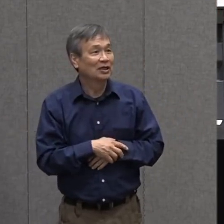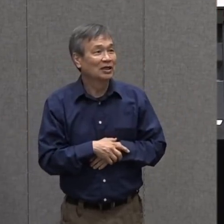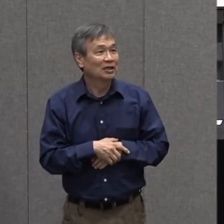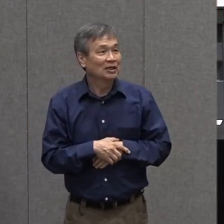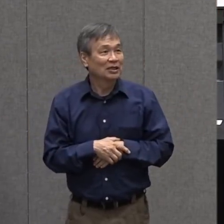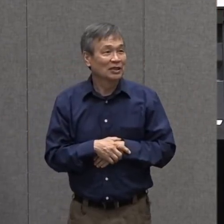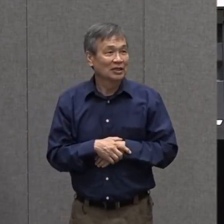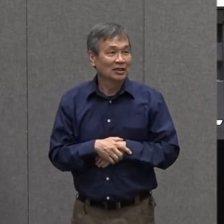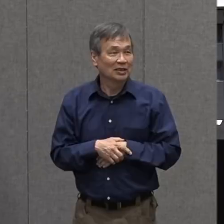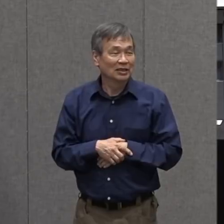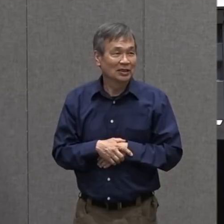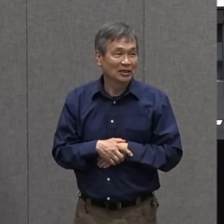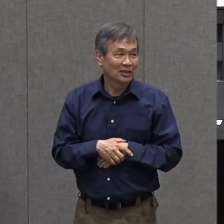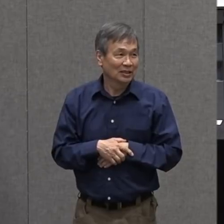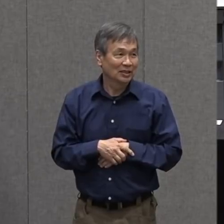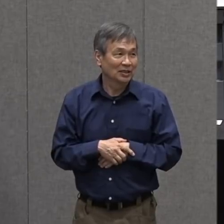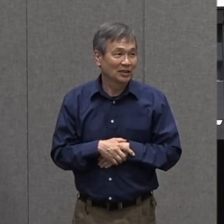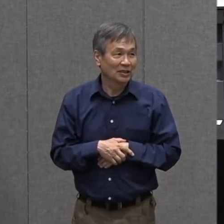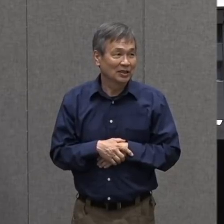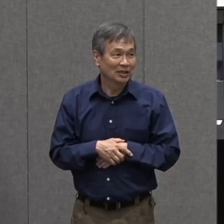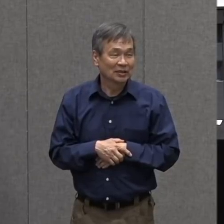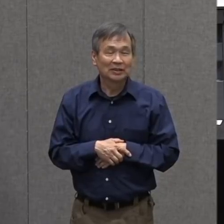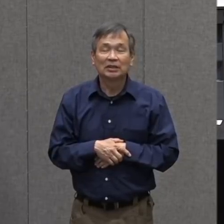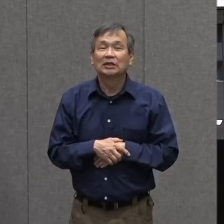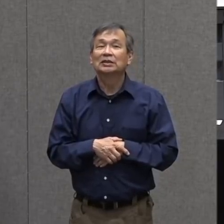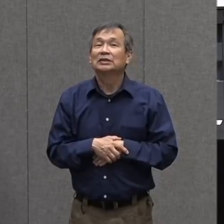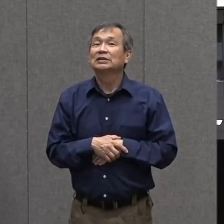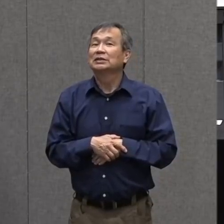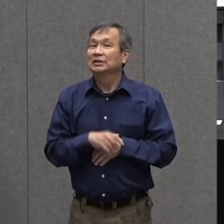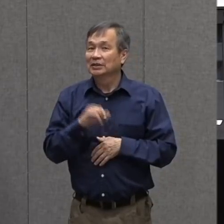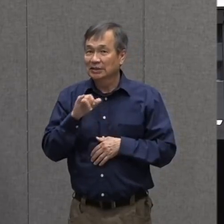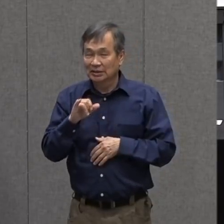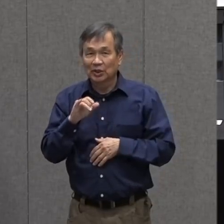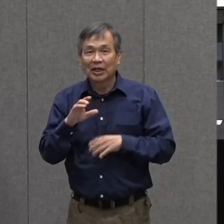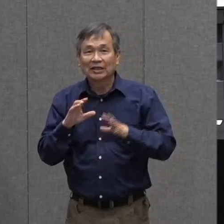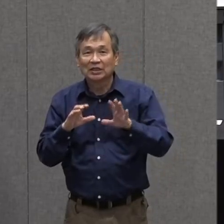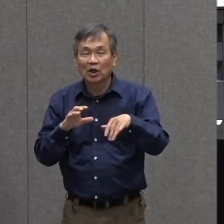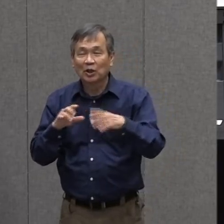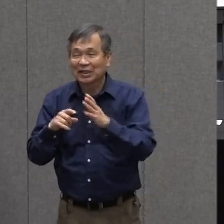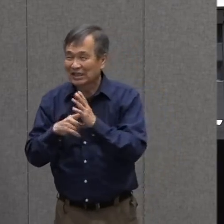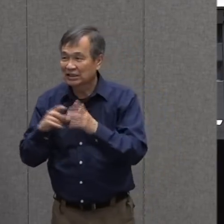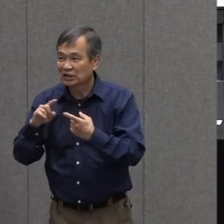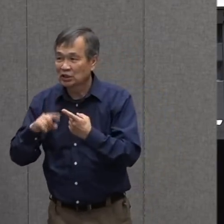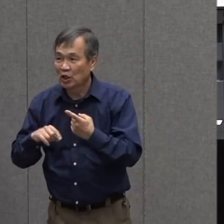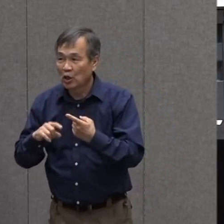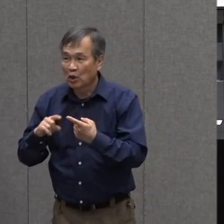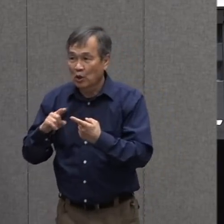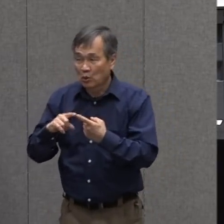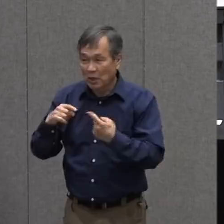what's this one? Okay. So this is when I put like the rod,